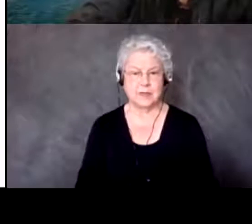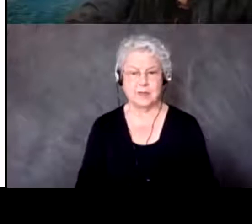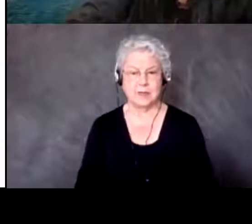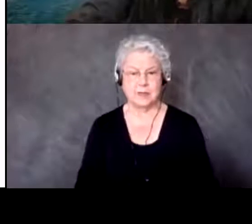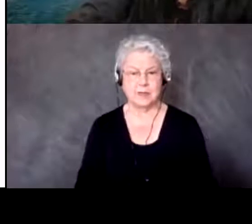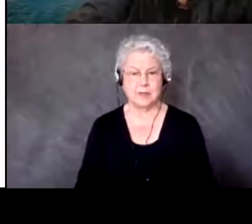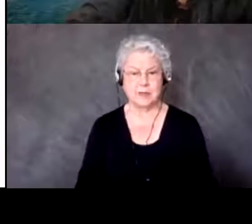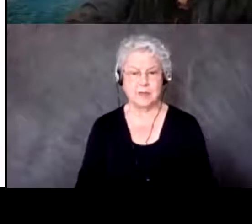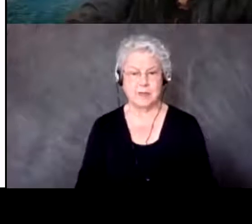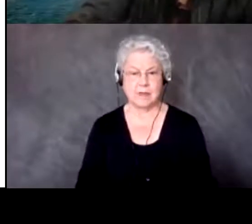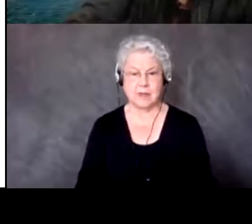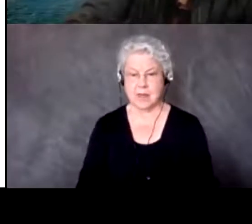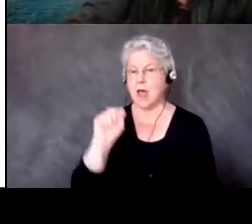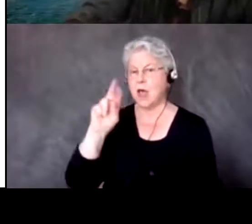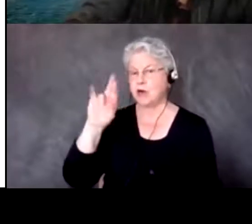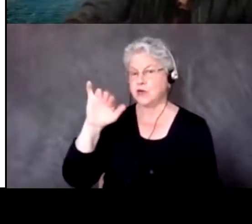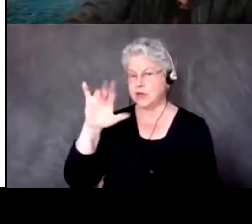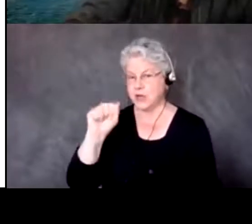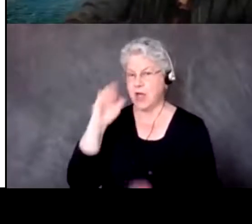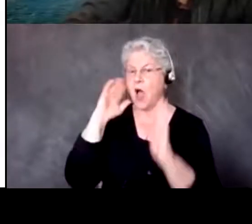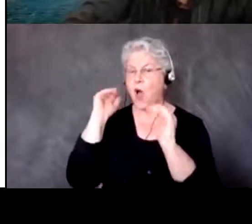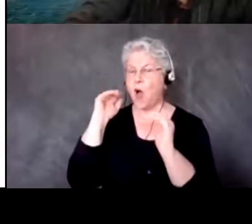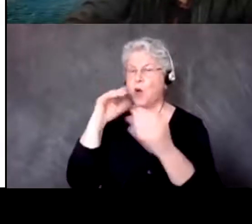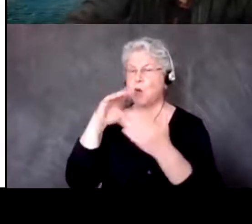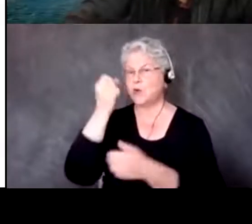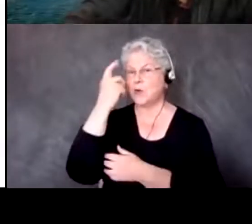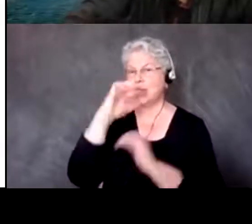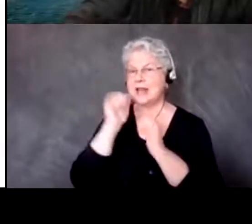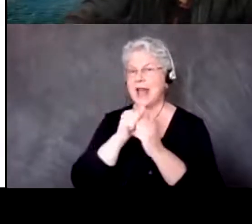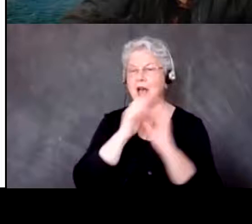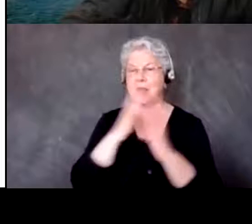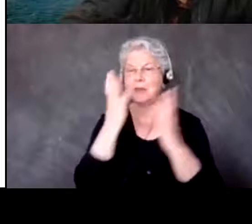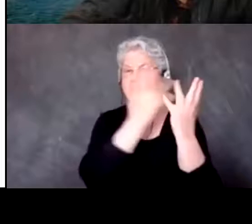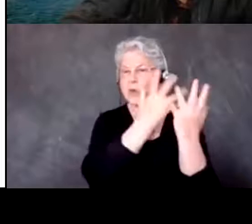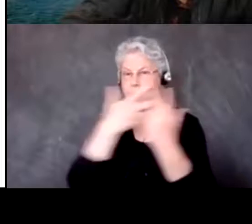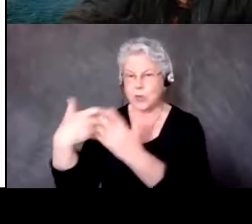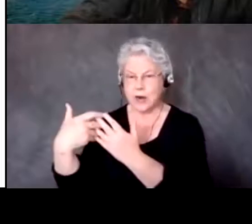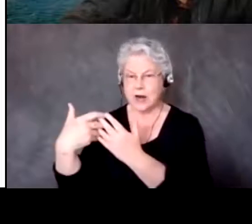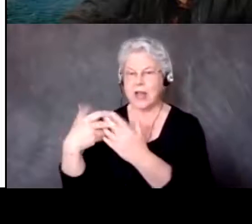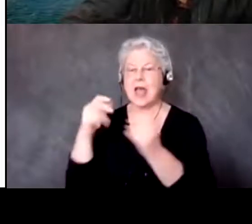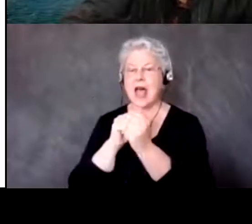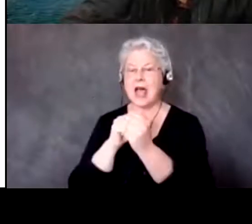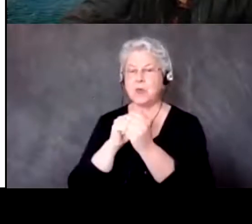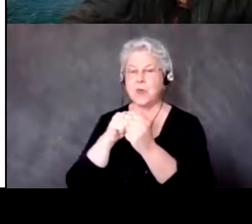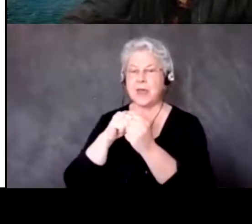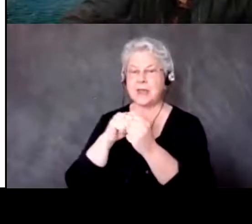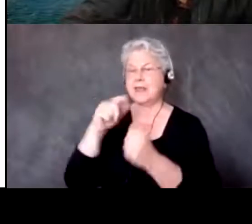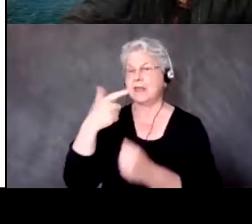Tricia is hoping to learn about how all the plans work together. You are from the governance framework right now and it’s most likely involving the